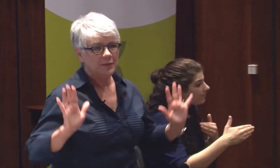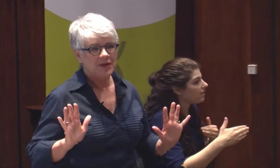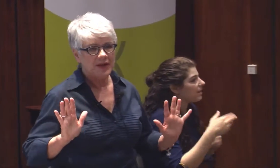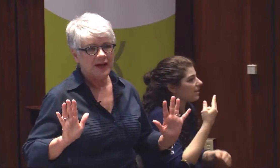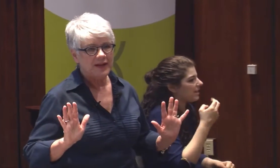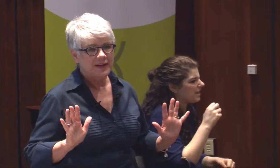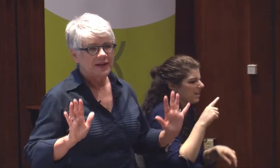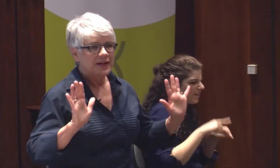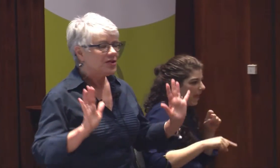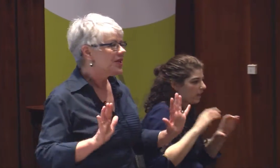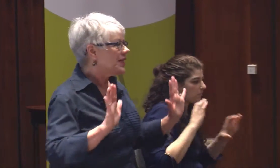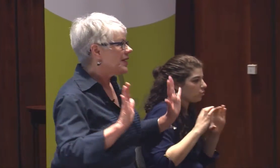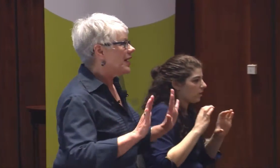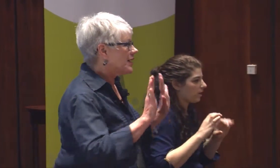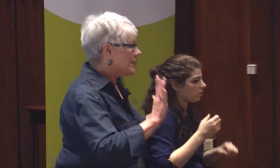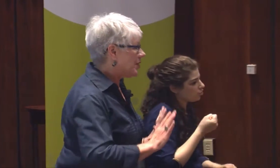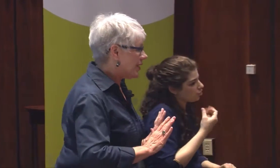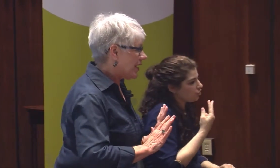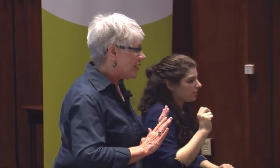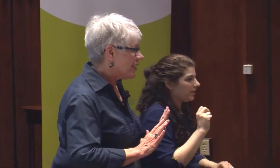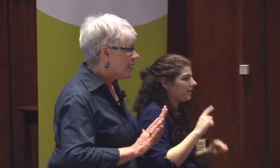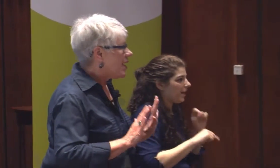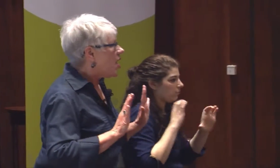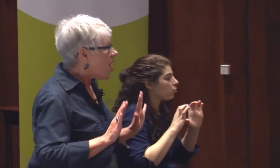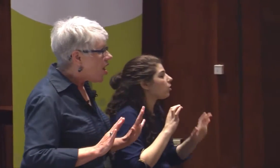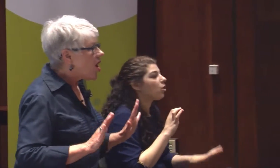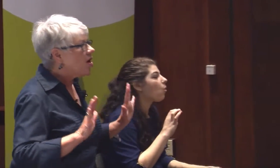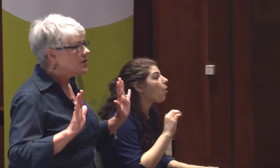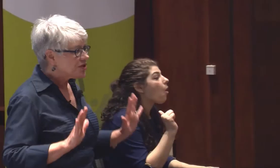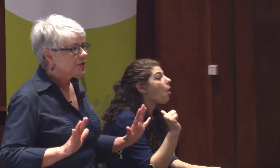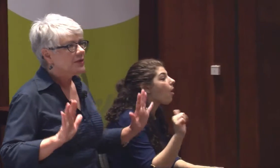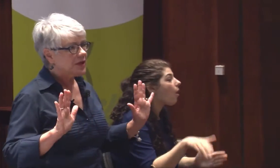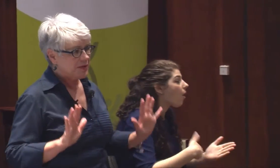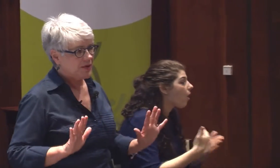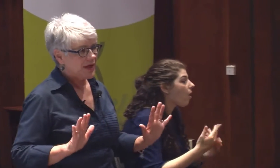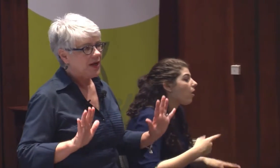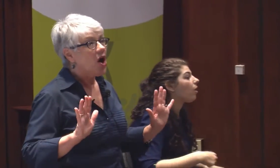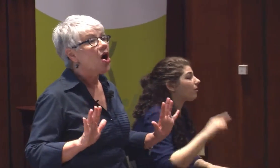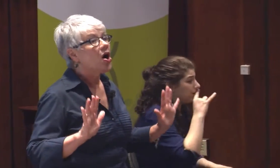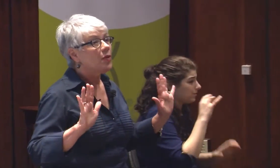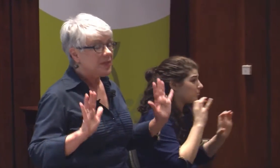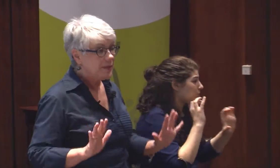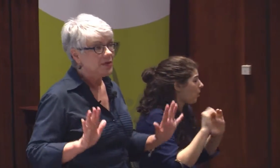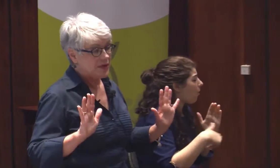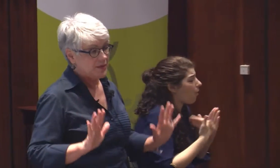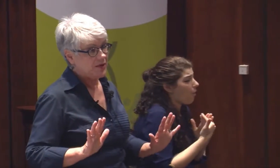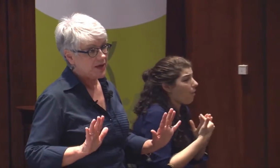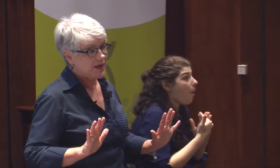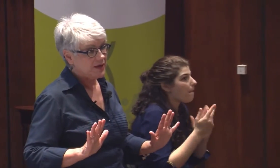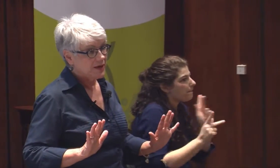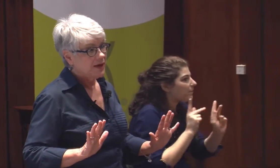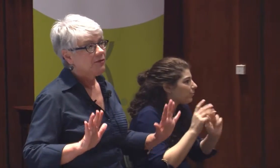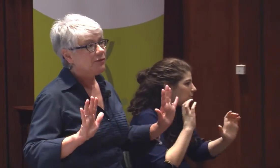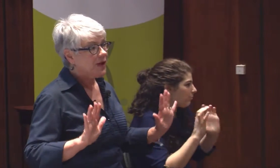communicate." "She can't communicate." All children communicate. All people communicate from